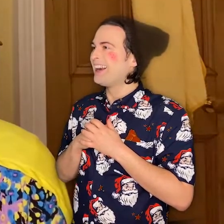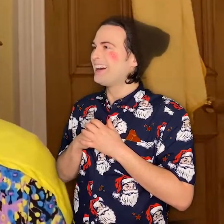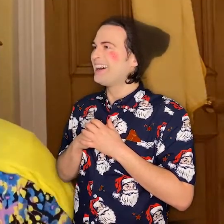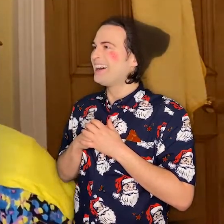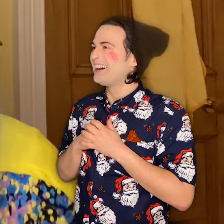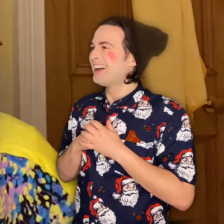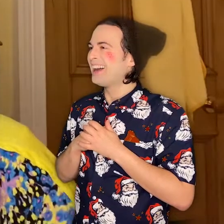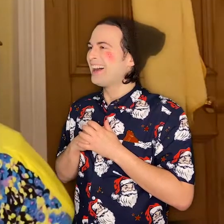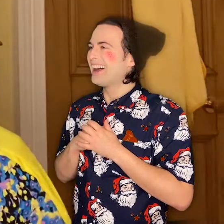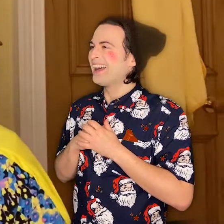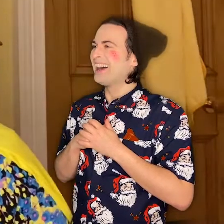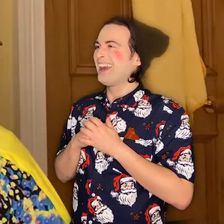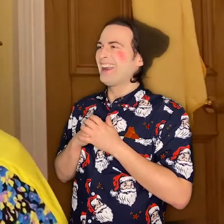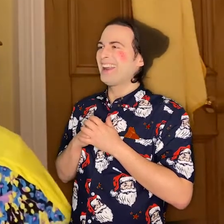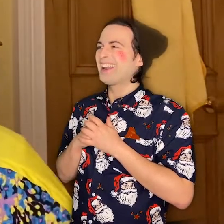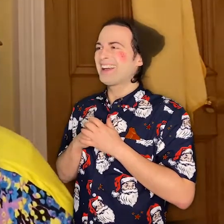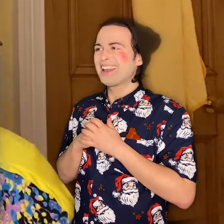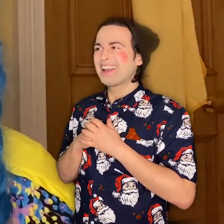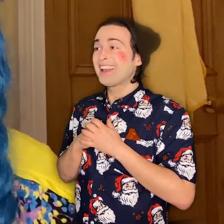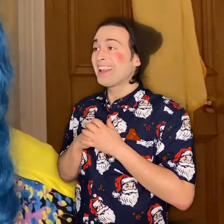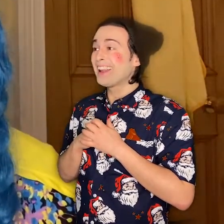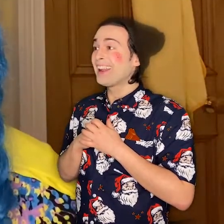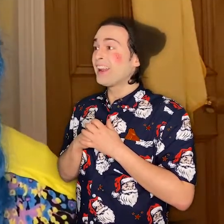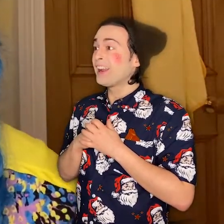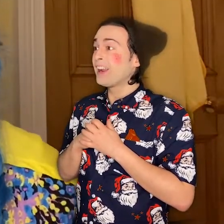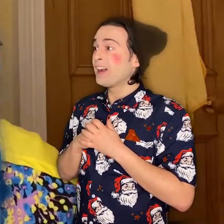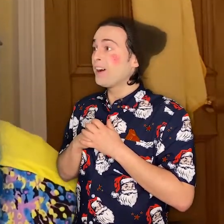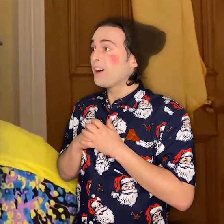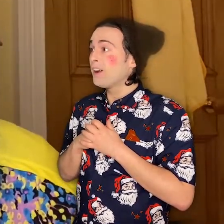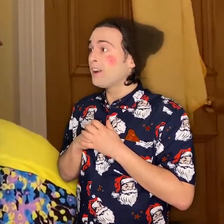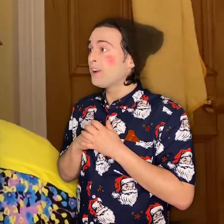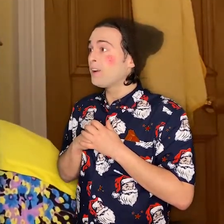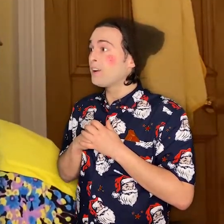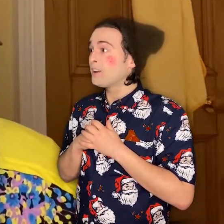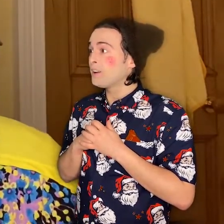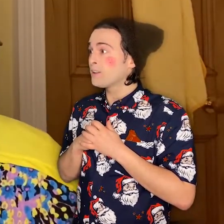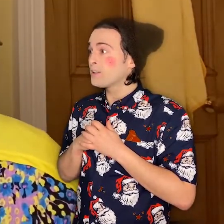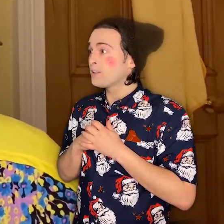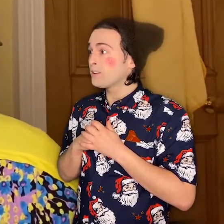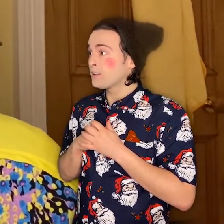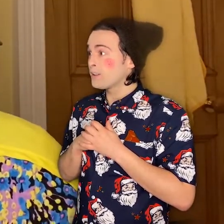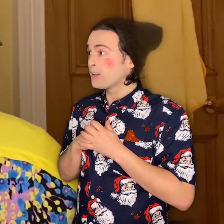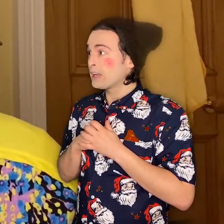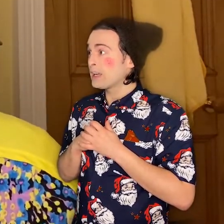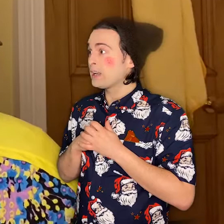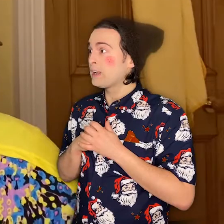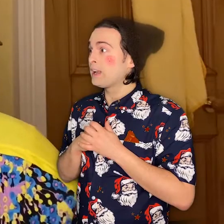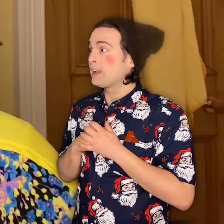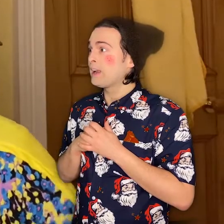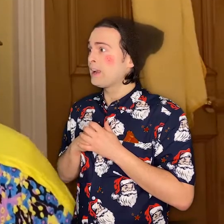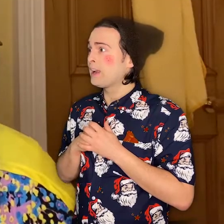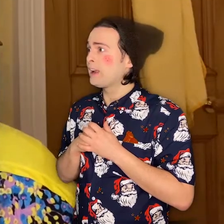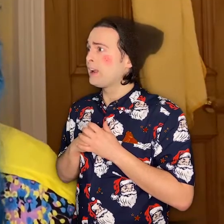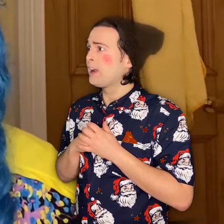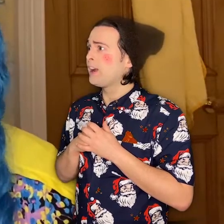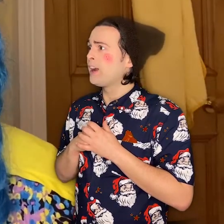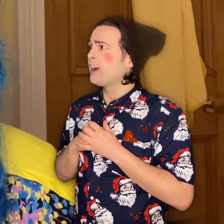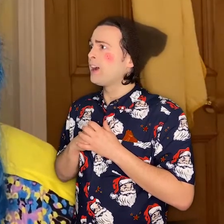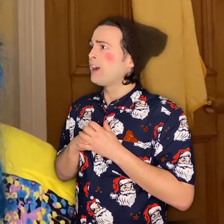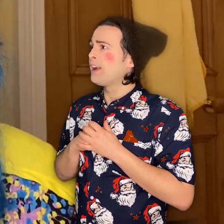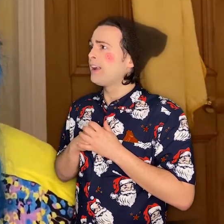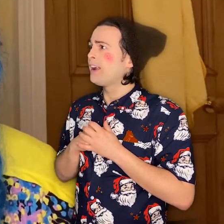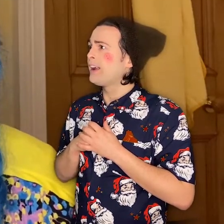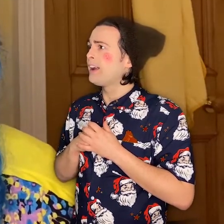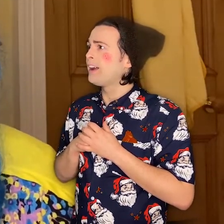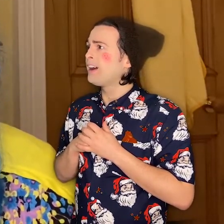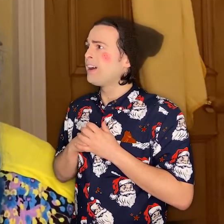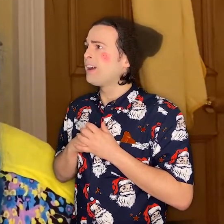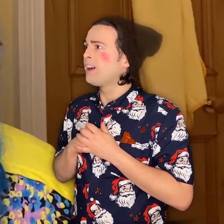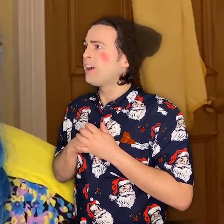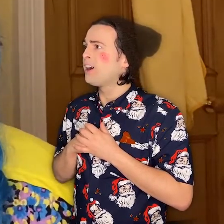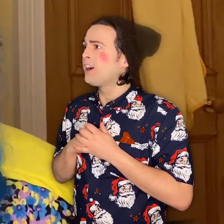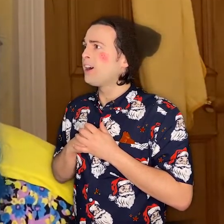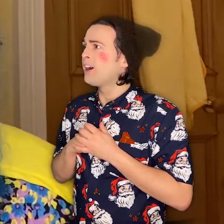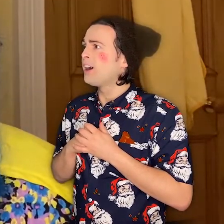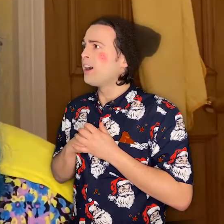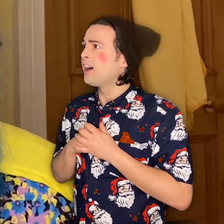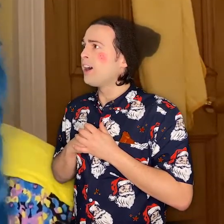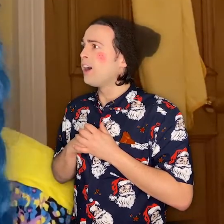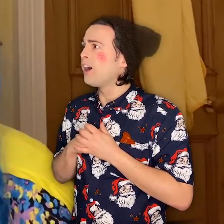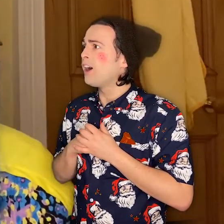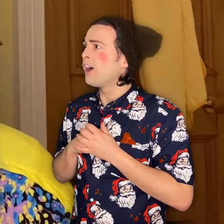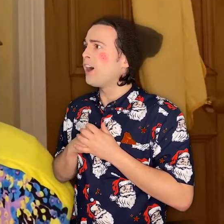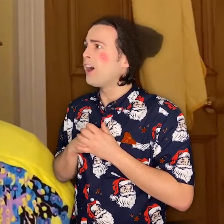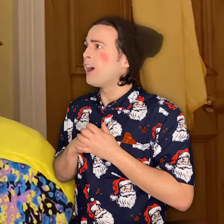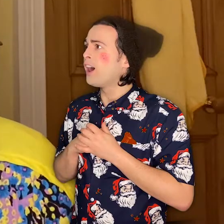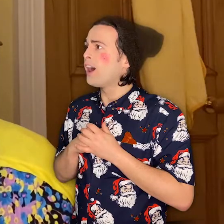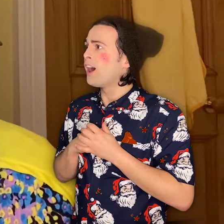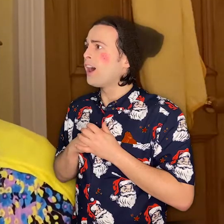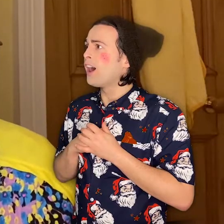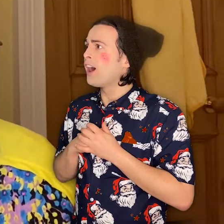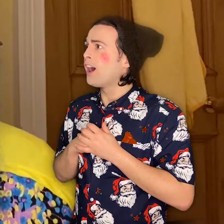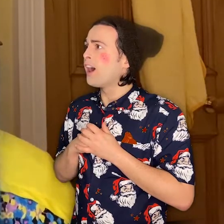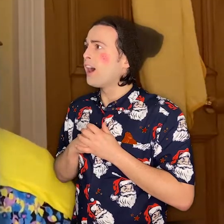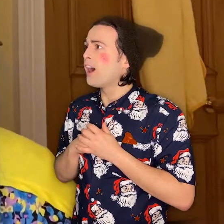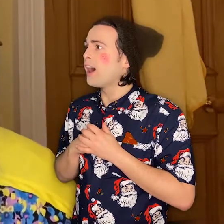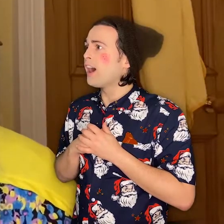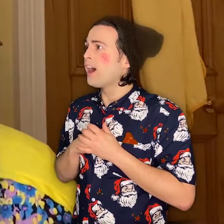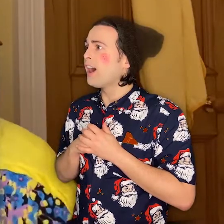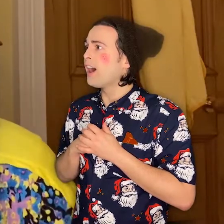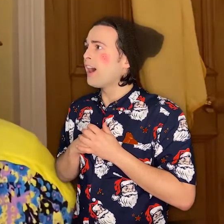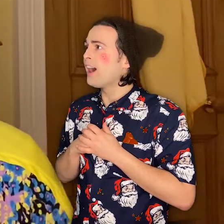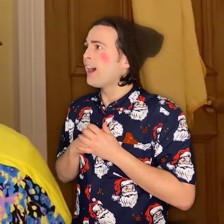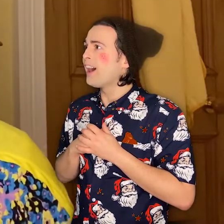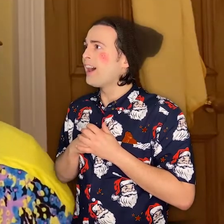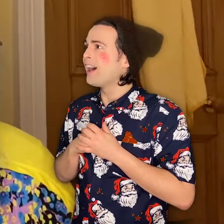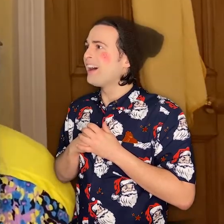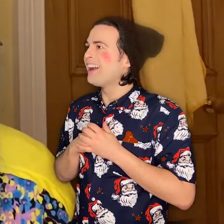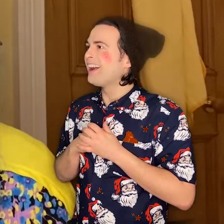I went to the Christmas tree shop the other day and the guy behind the counter said, Are You okay? I said yes, I'm PINE!